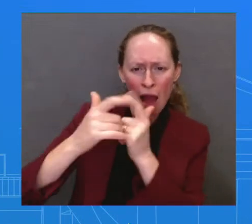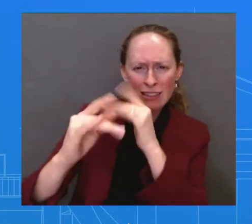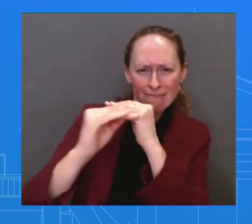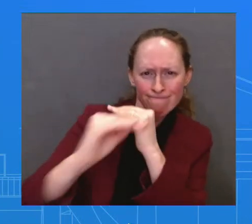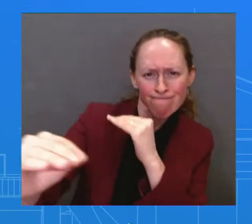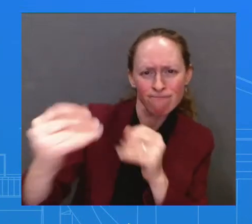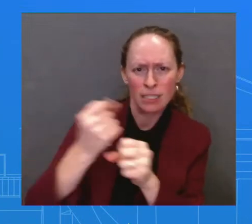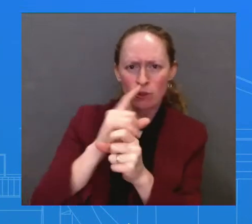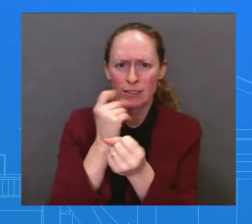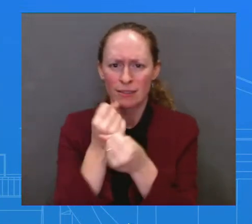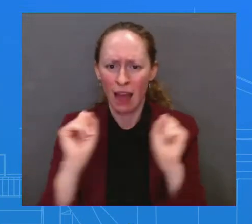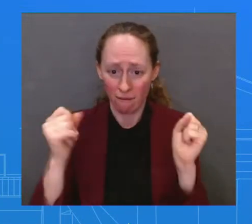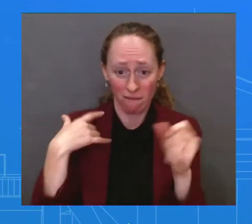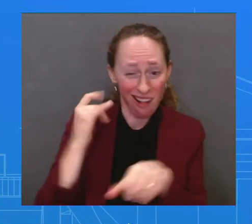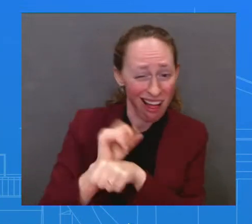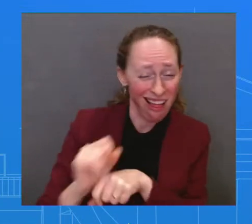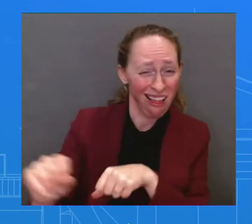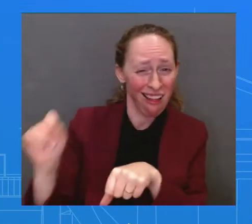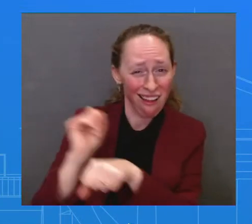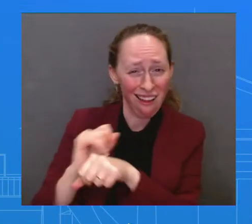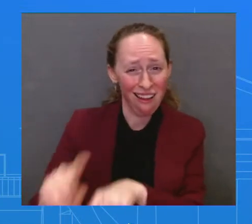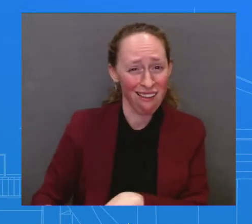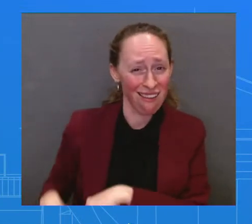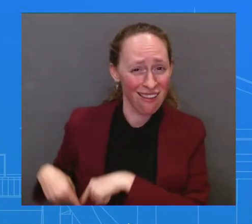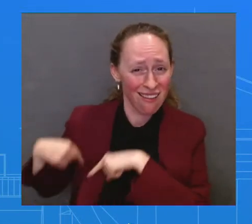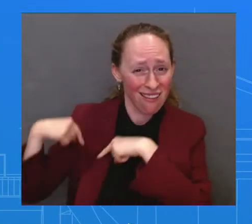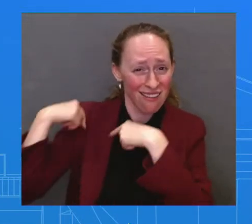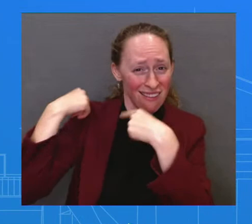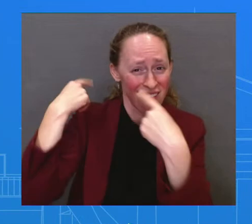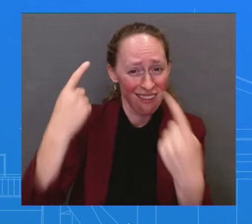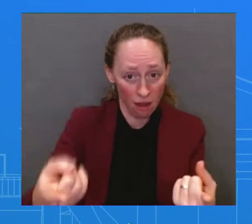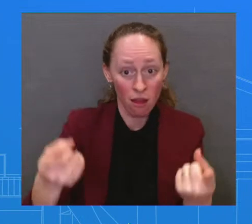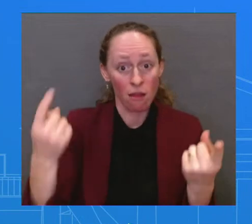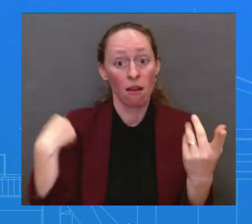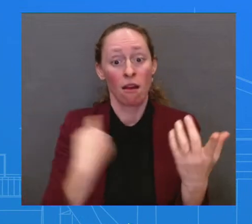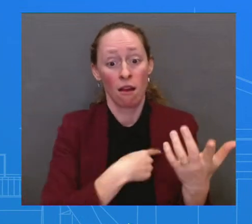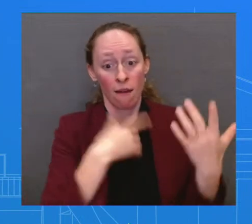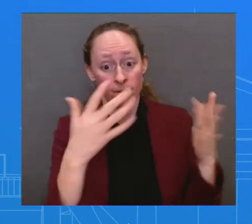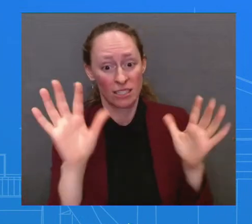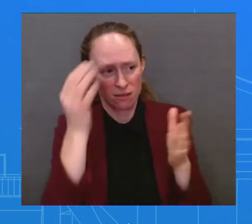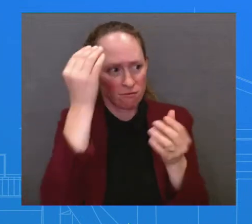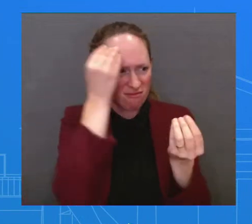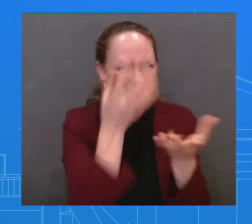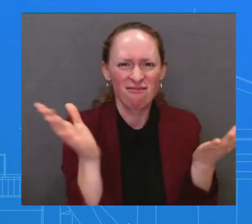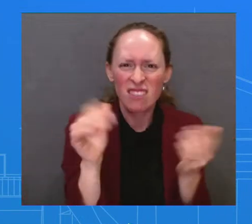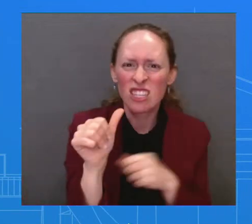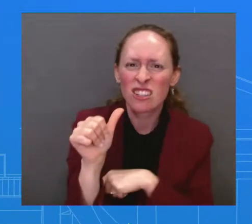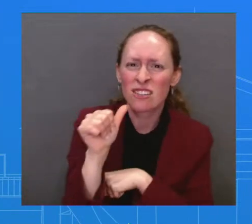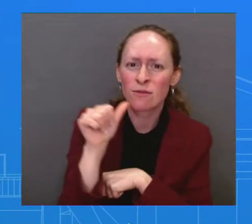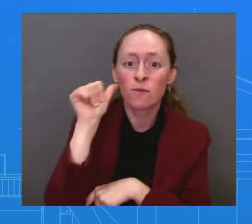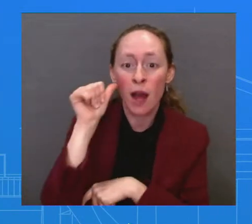that we also announced yesterday, as you -- just to note -- I'm sure you know -- which is escalating the fight against smuggling and trafficking